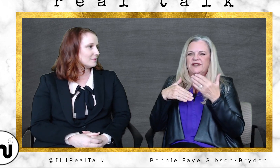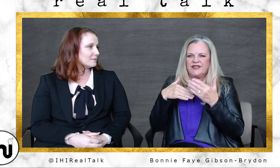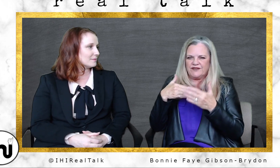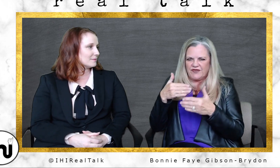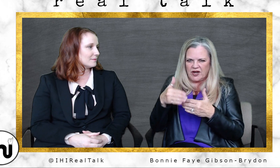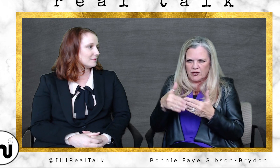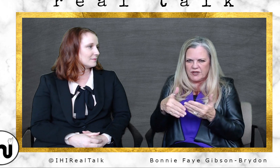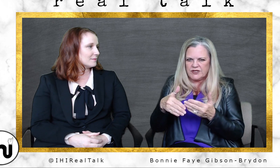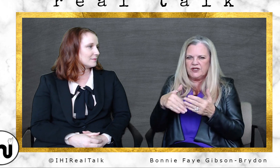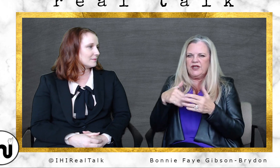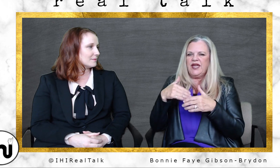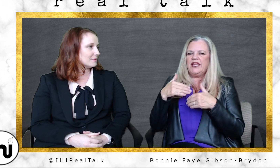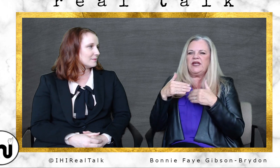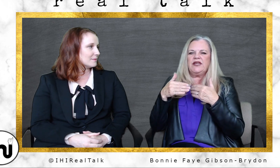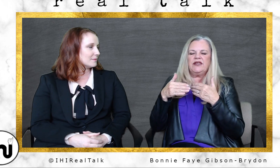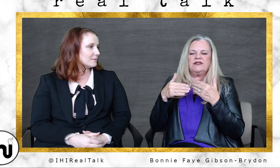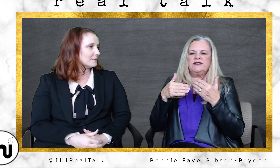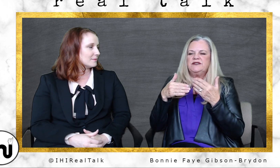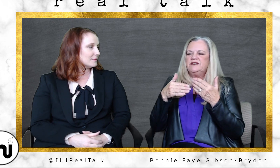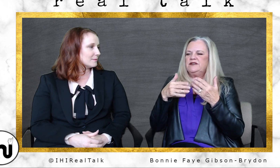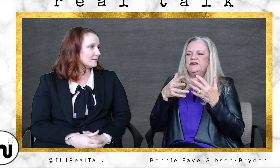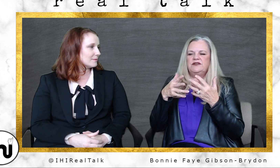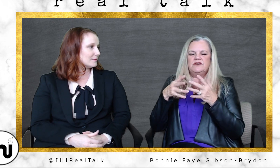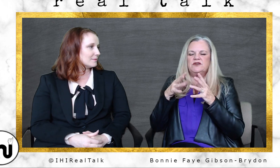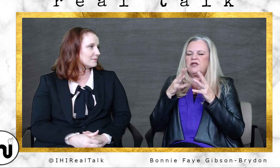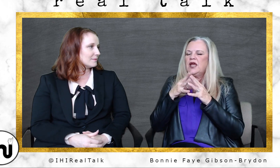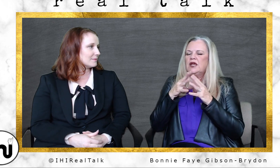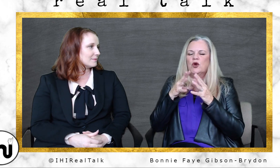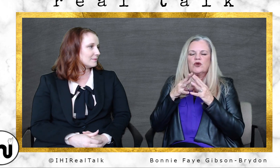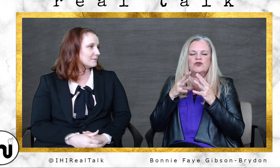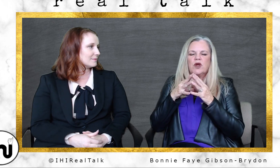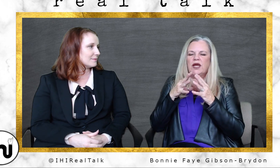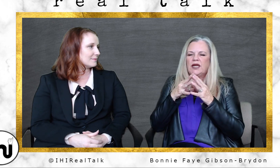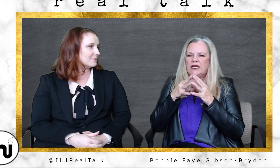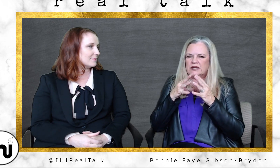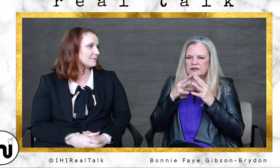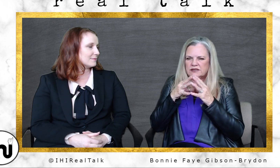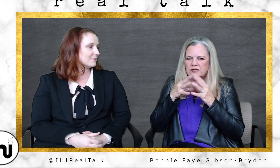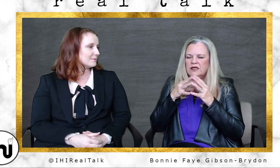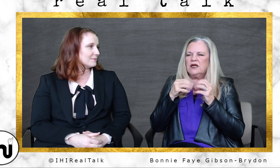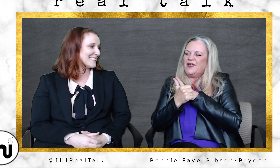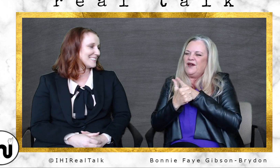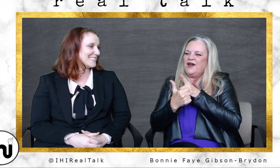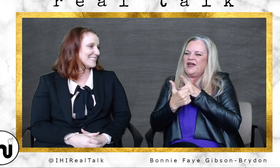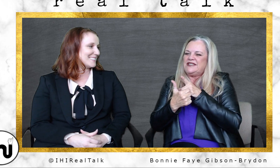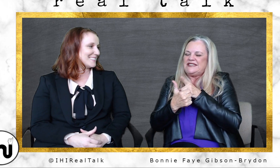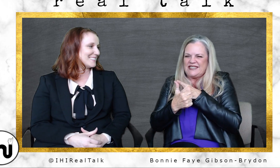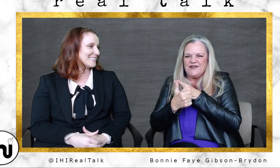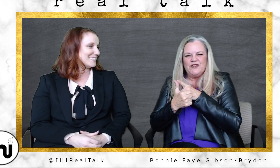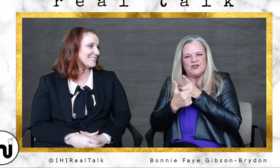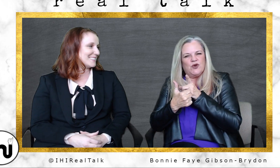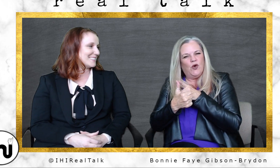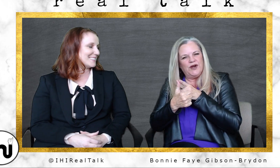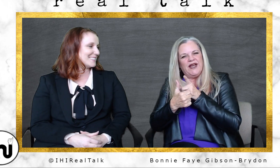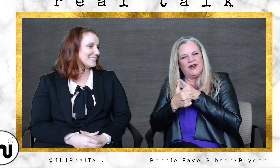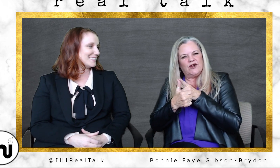environment and take her trainings! See if there's a coordinator, a